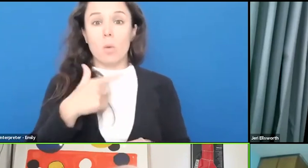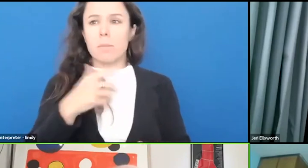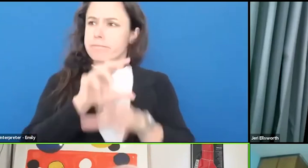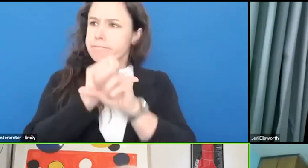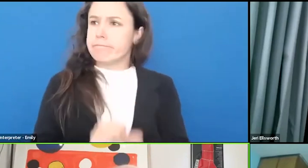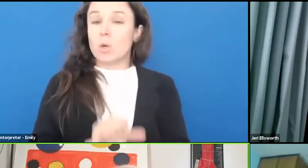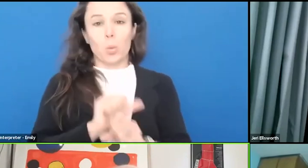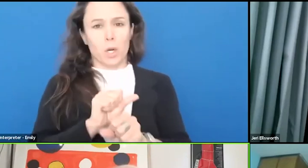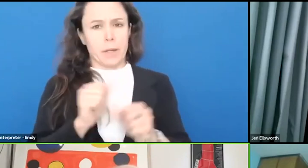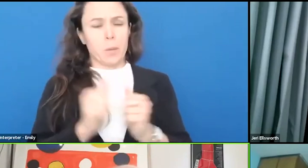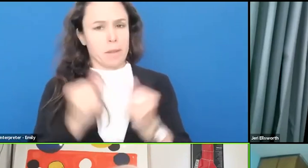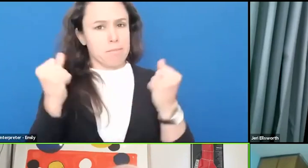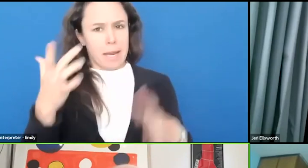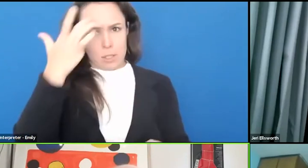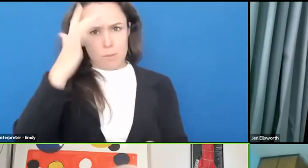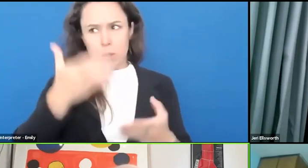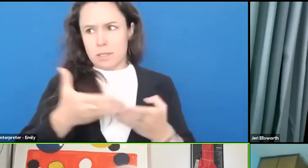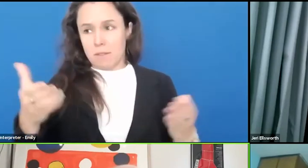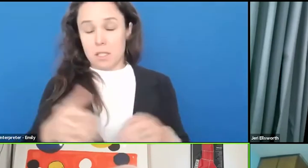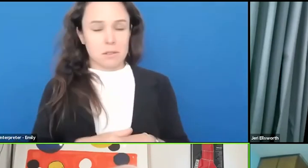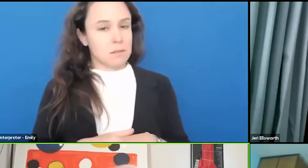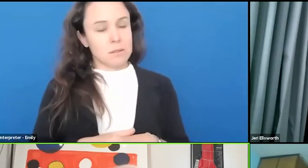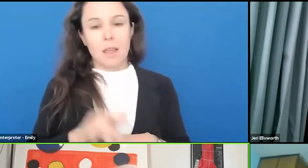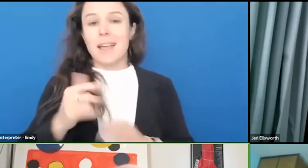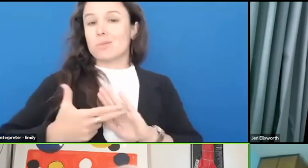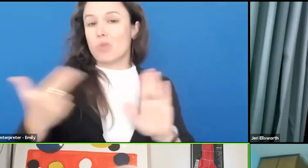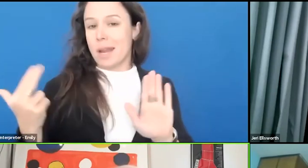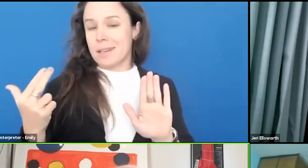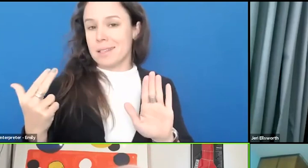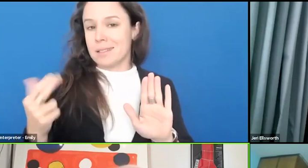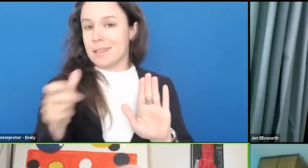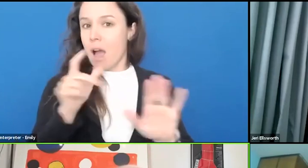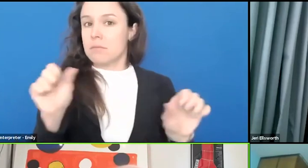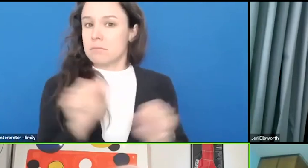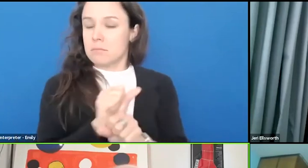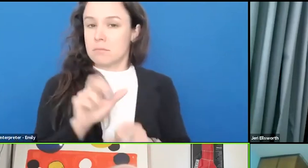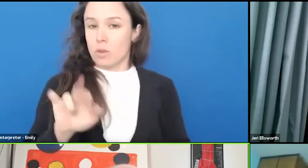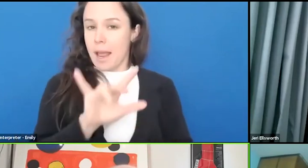with smart devices because this is branding, not reality, and whether we're talking about a smart